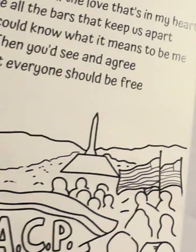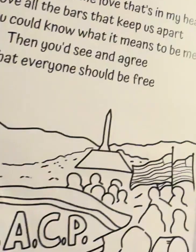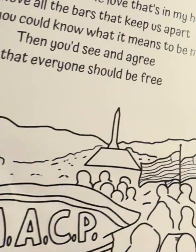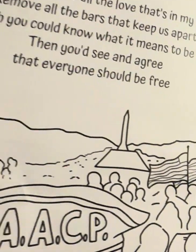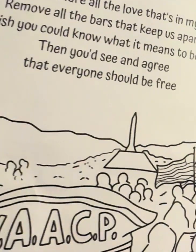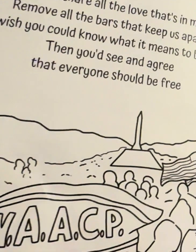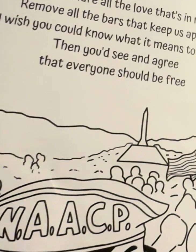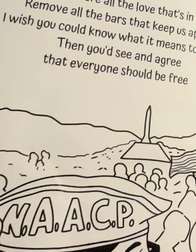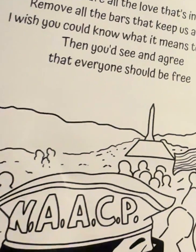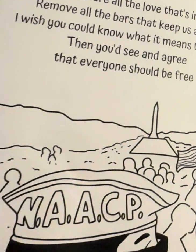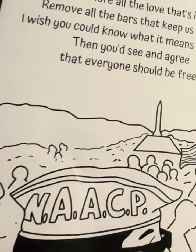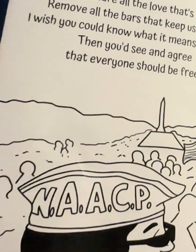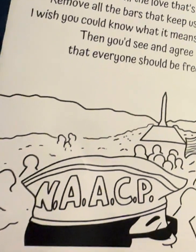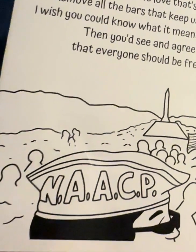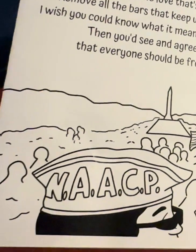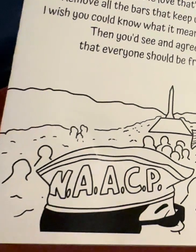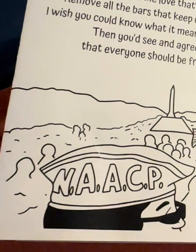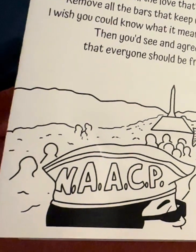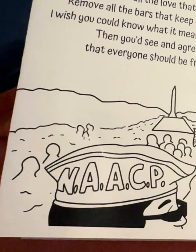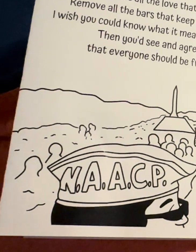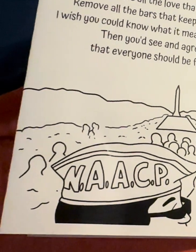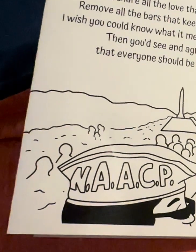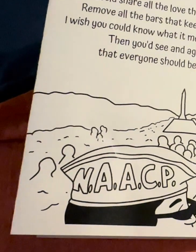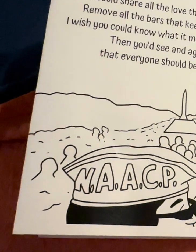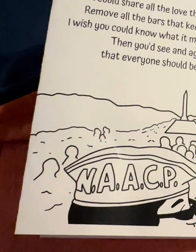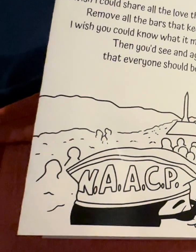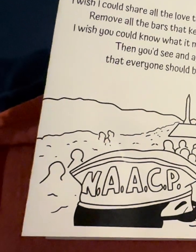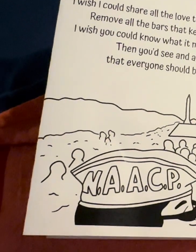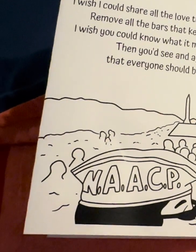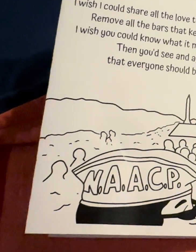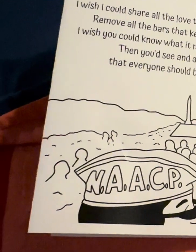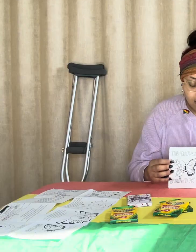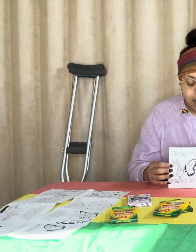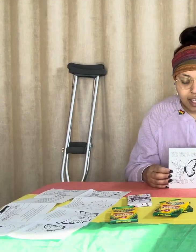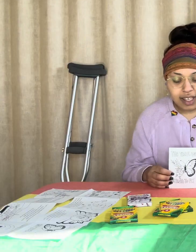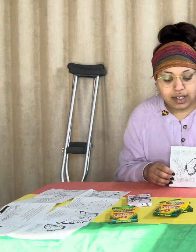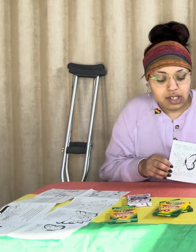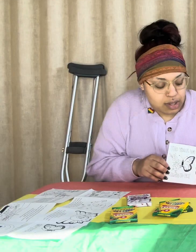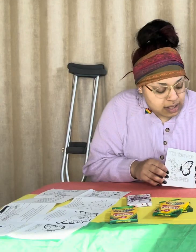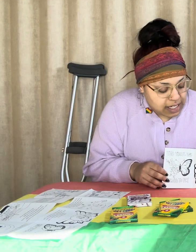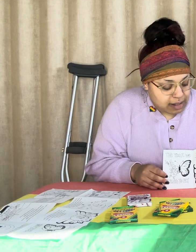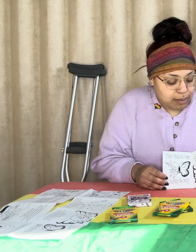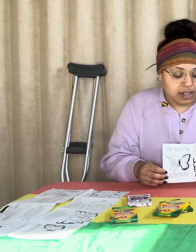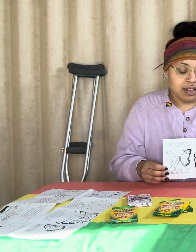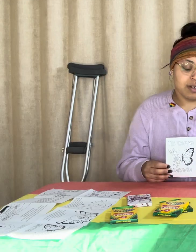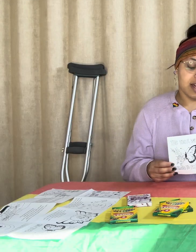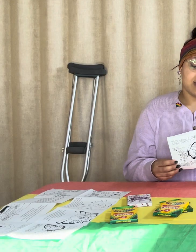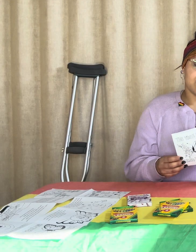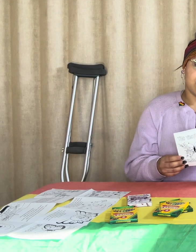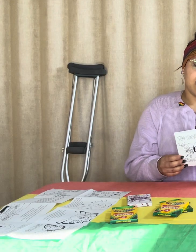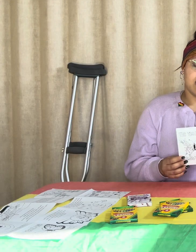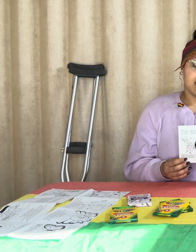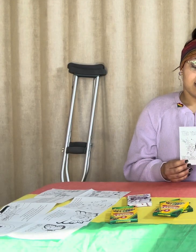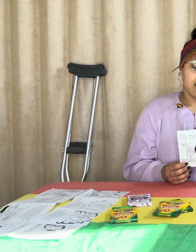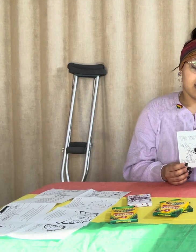many movies. Read so many books about him. And then, getting into the second book that you guys read.